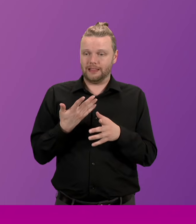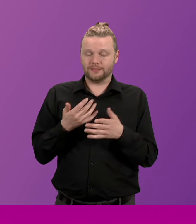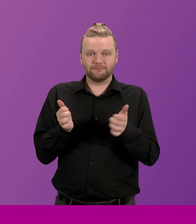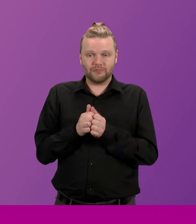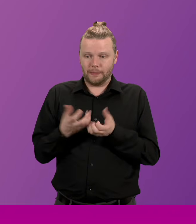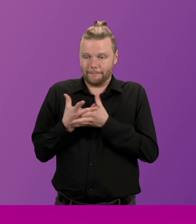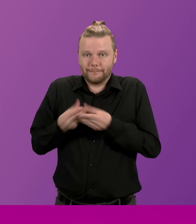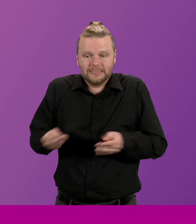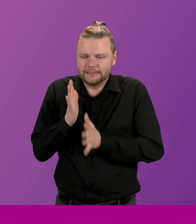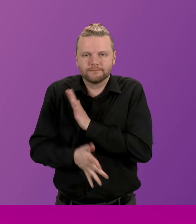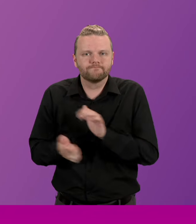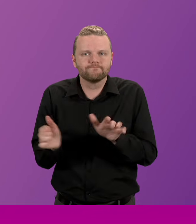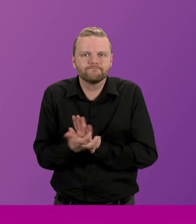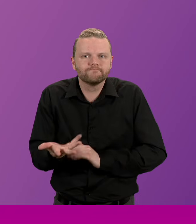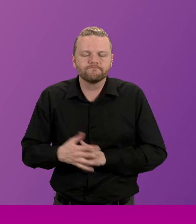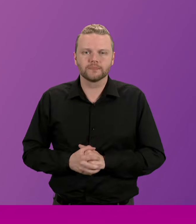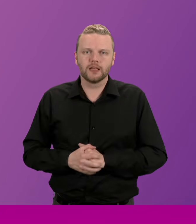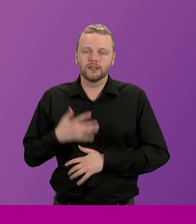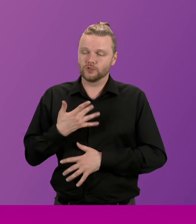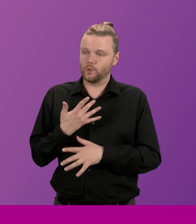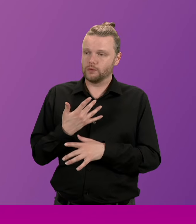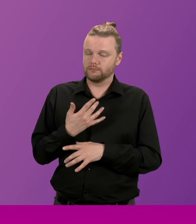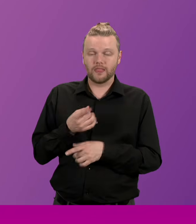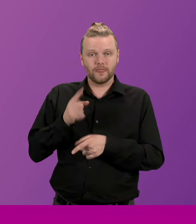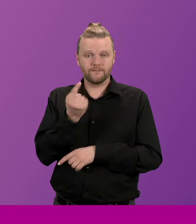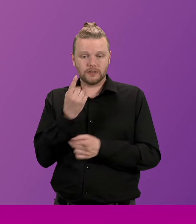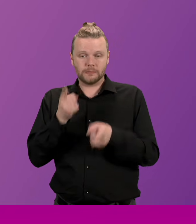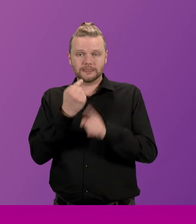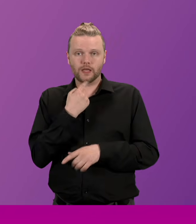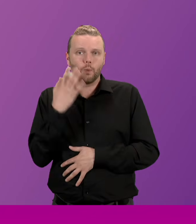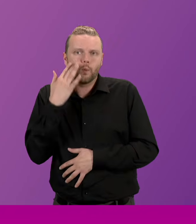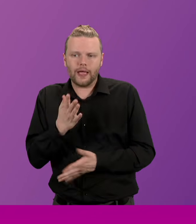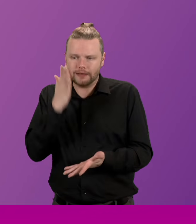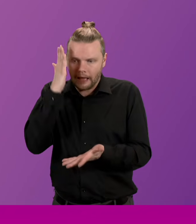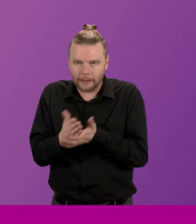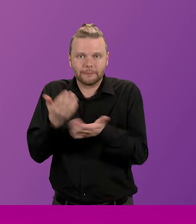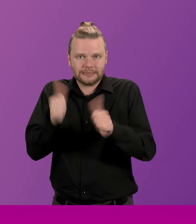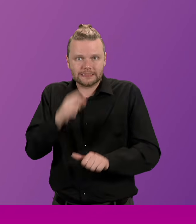What can the First Minister say about when we will finally get a decision from the Government?